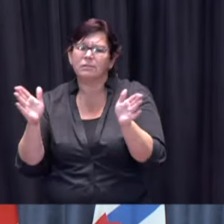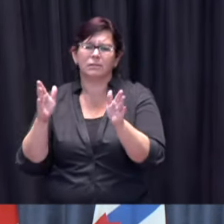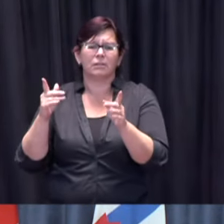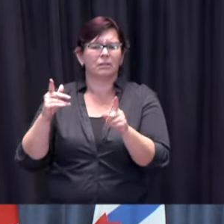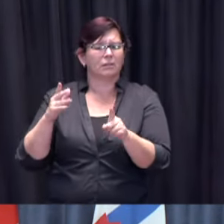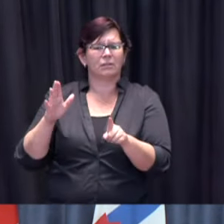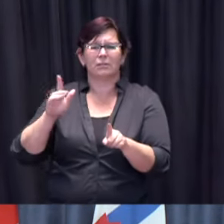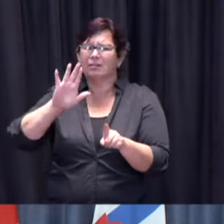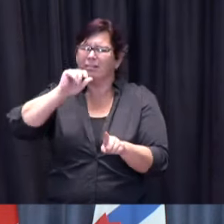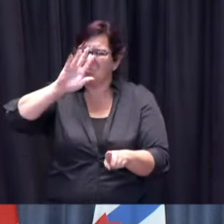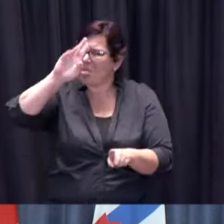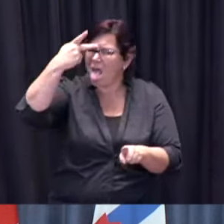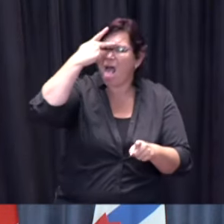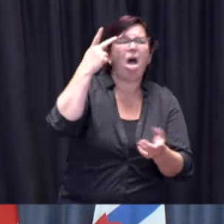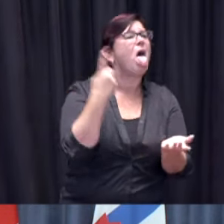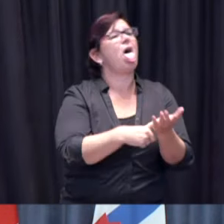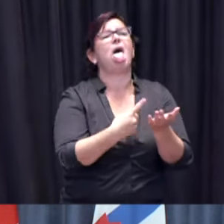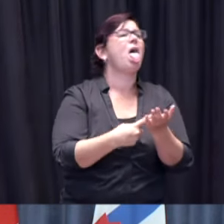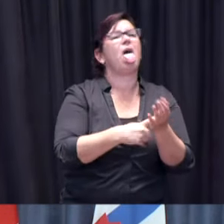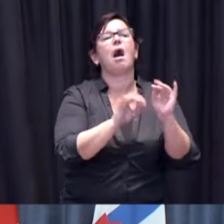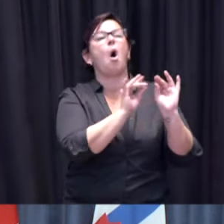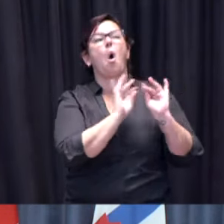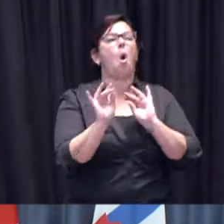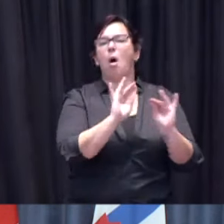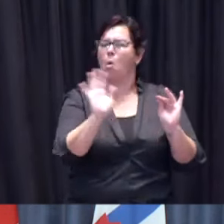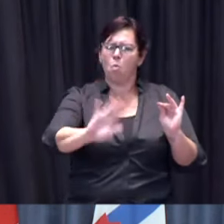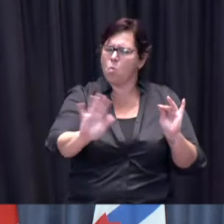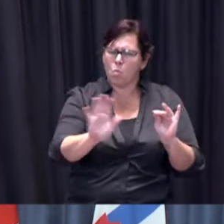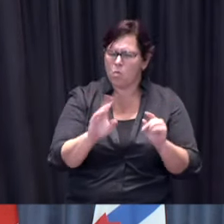proposed additional measures is very simple: